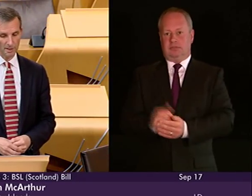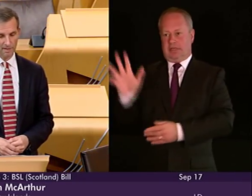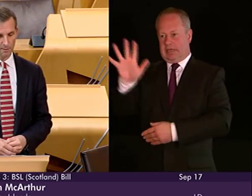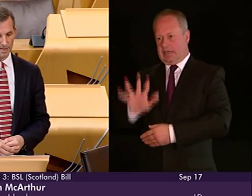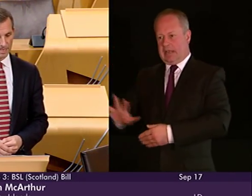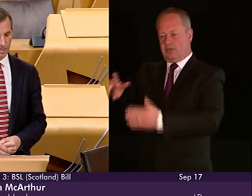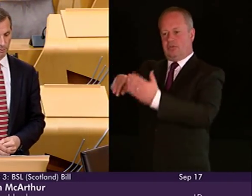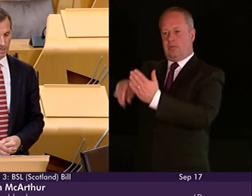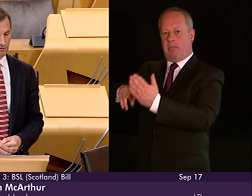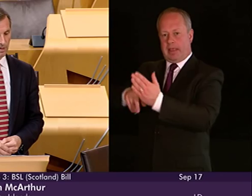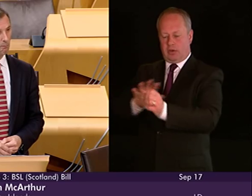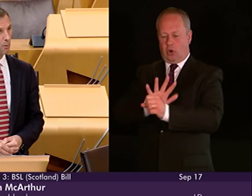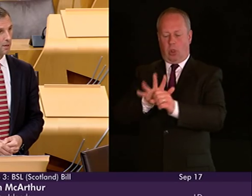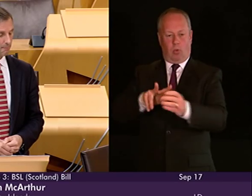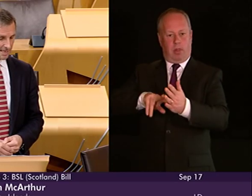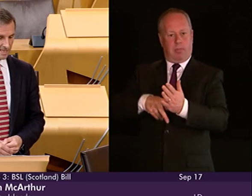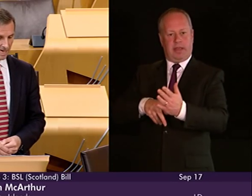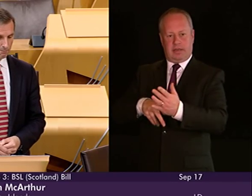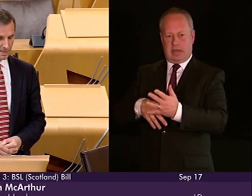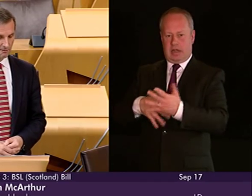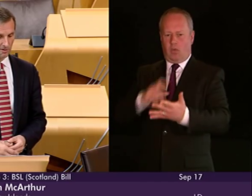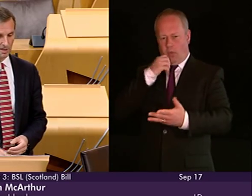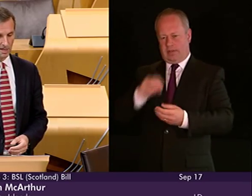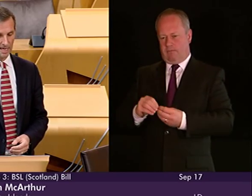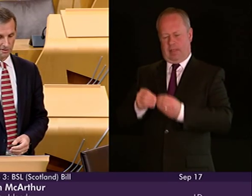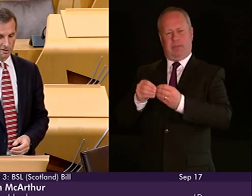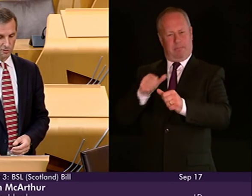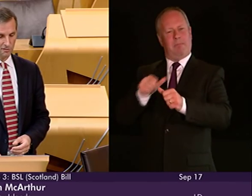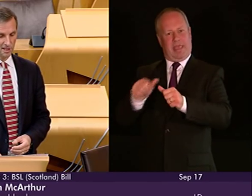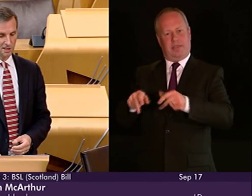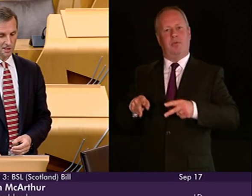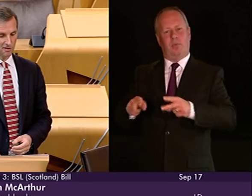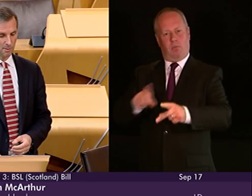will be developed is, I believe, more pragmatic and meaningful as a result of changes that